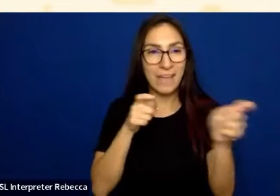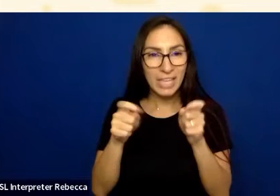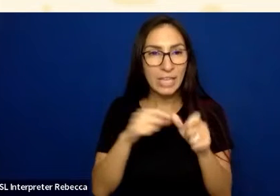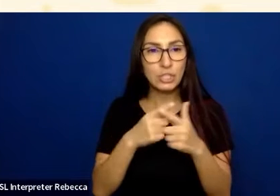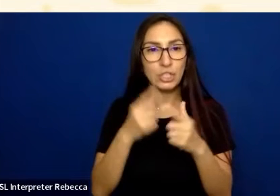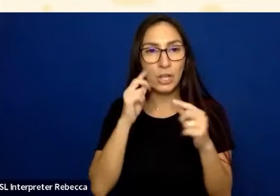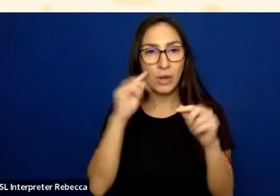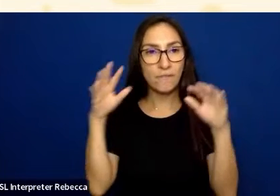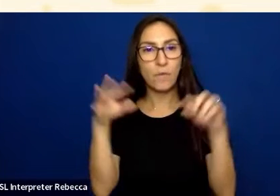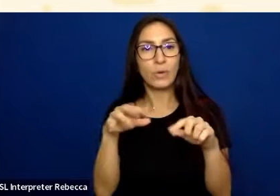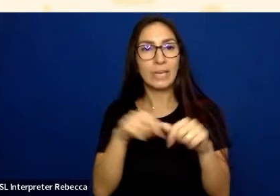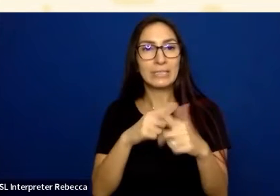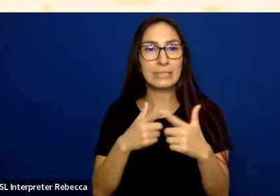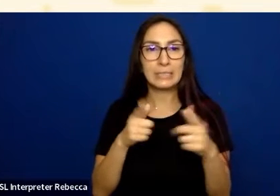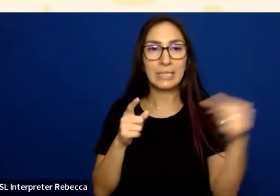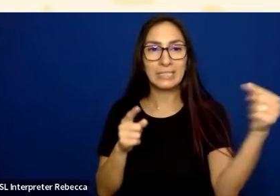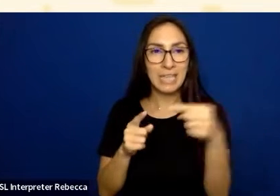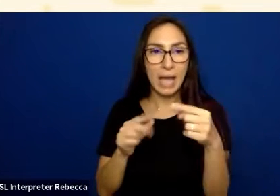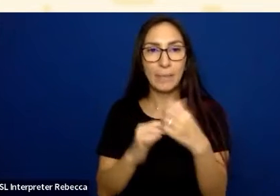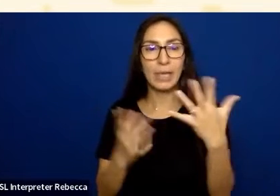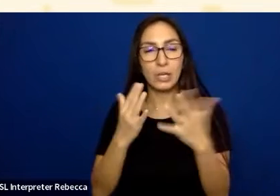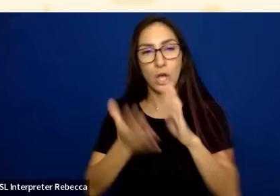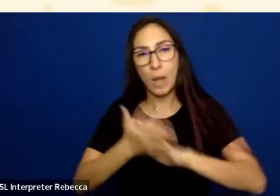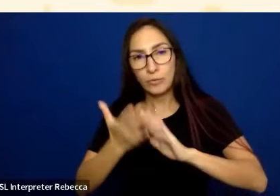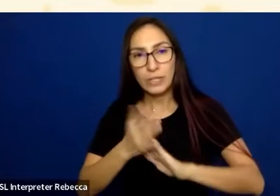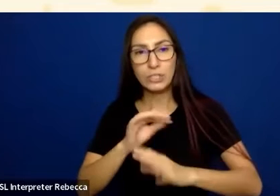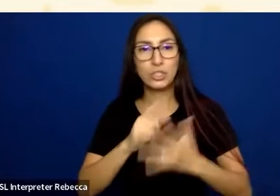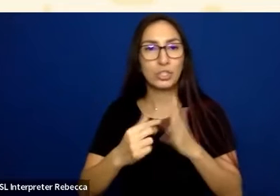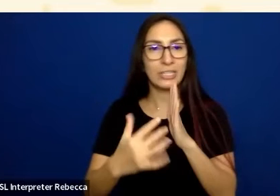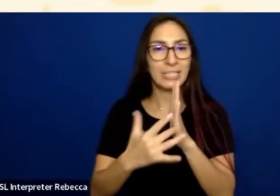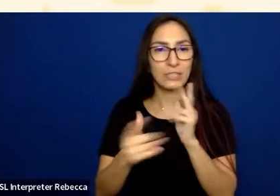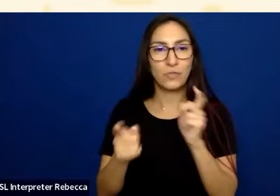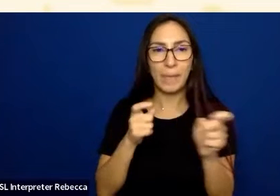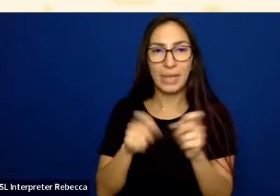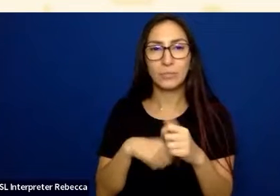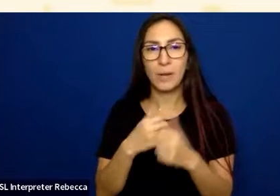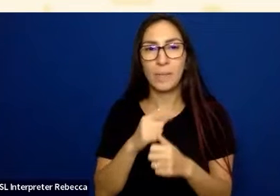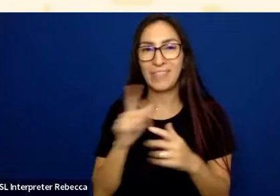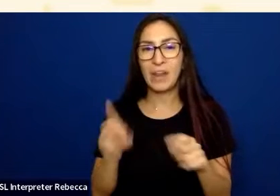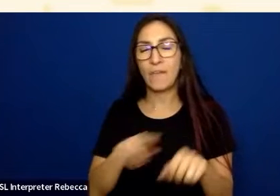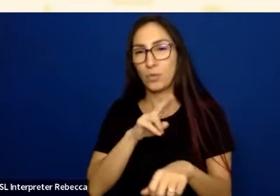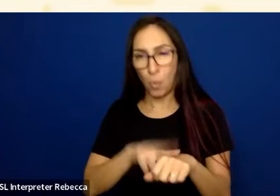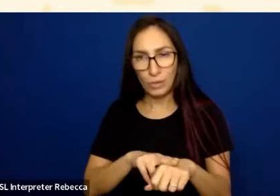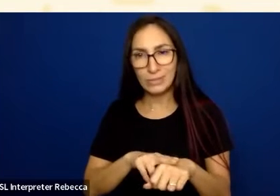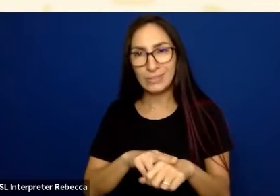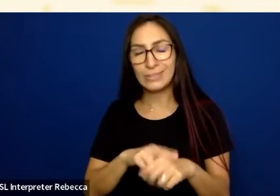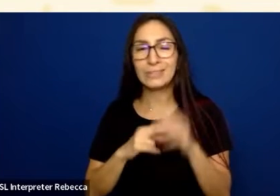and most importantly, focus management. Last but not the least, we'll wrap things up on how to test